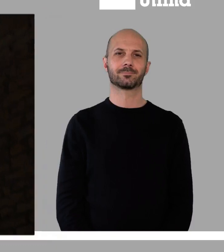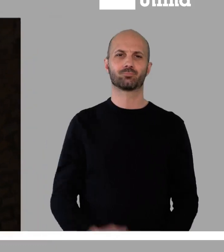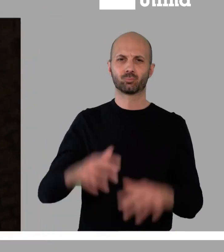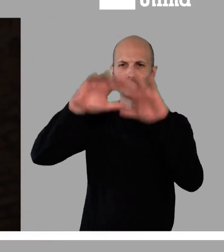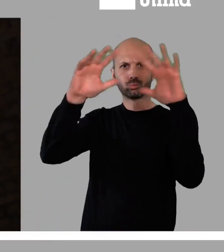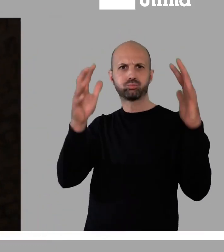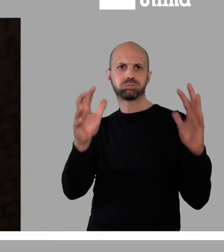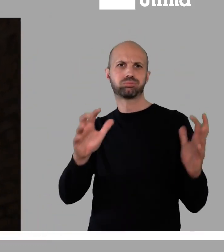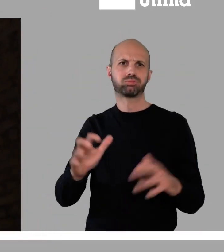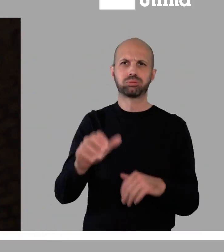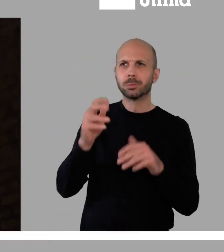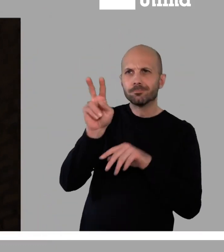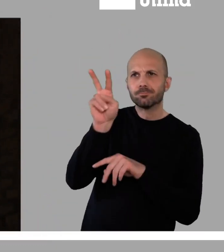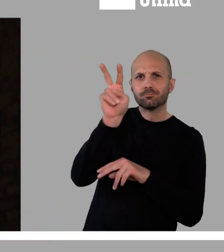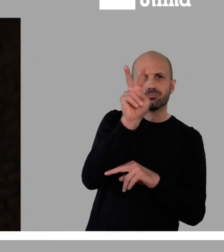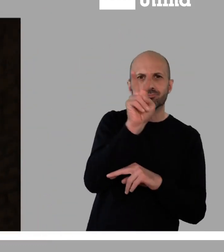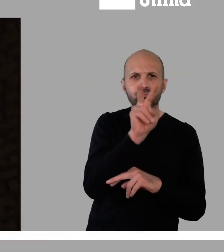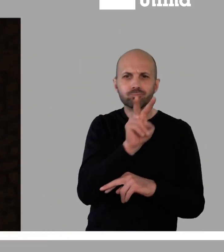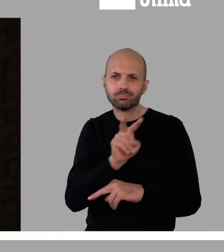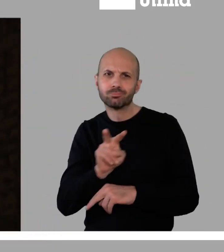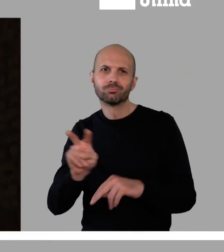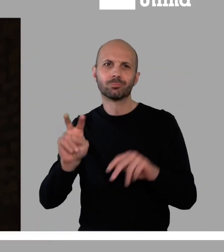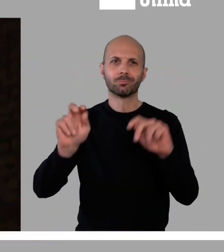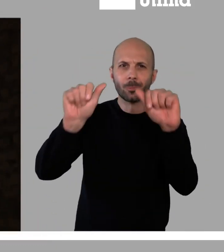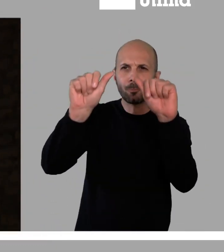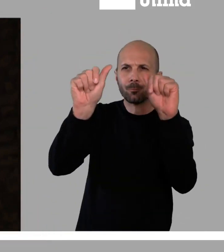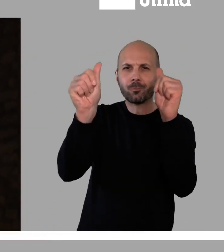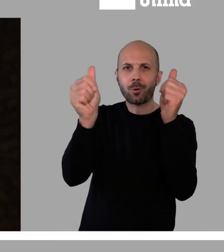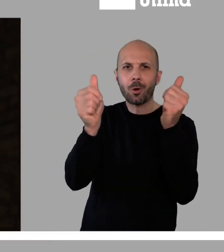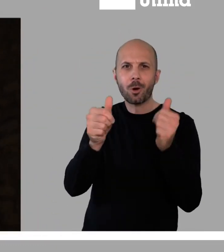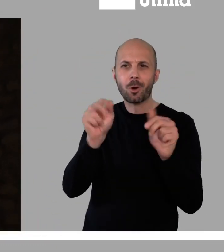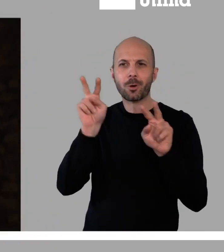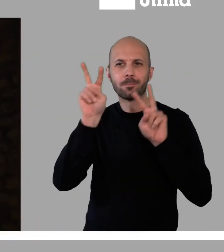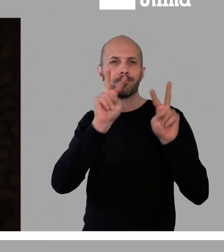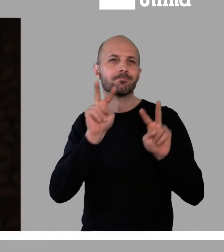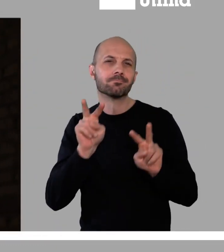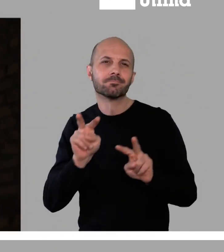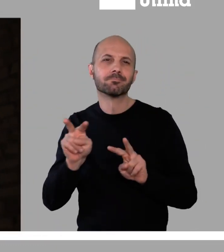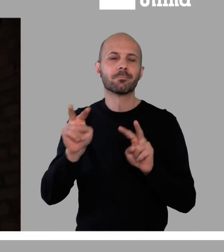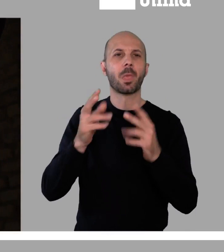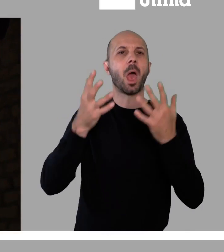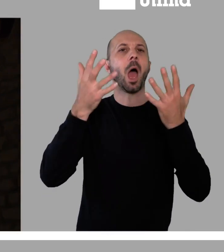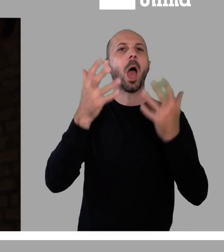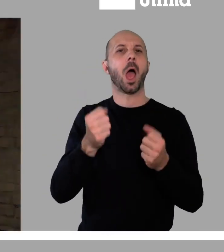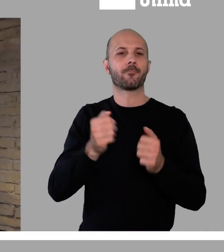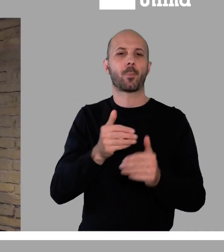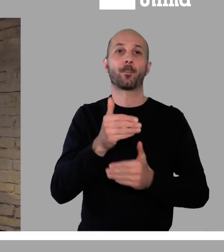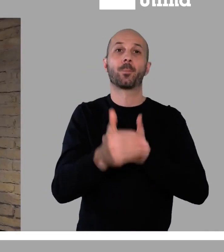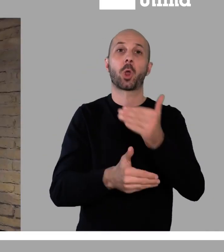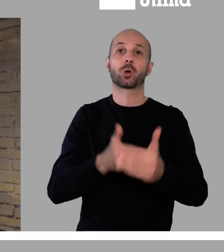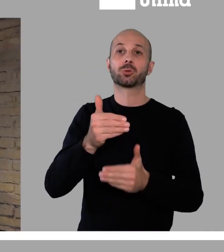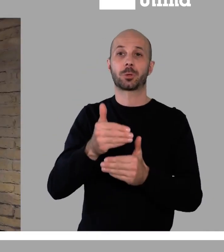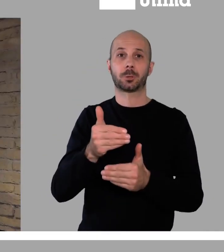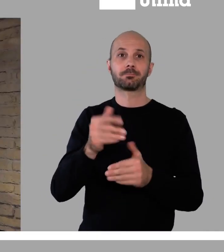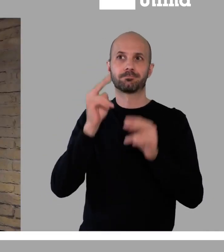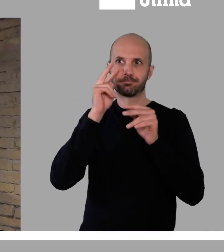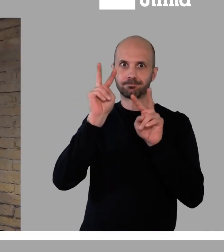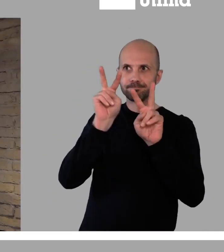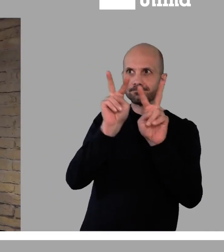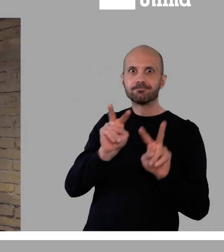The tactile reading of a work of art is not different, in terms of procedure, from a visual reading.